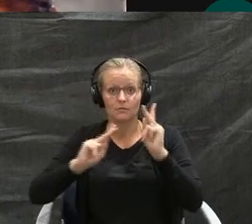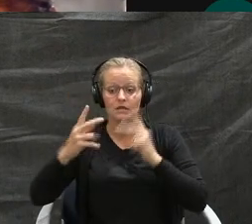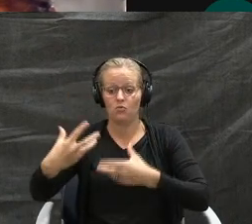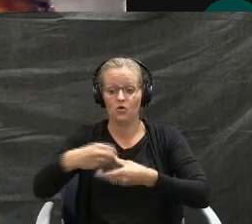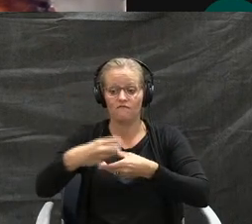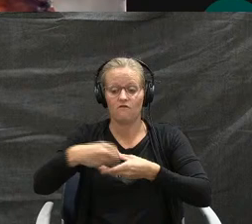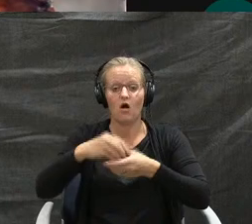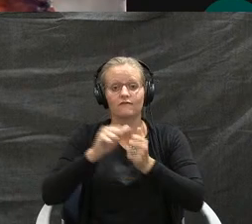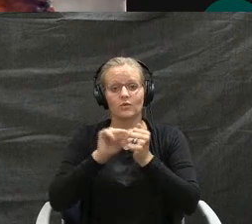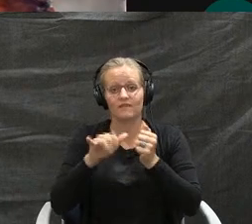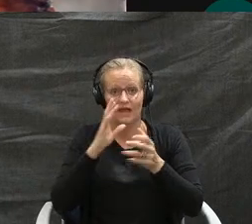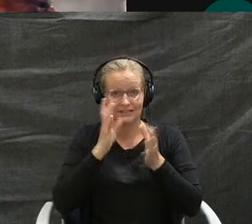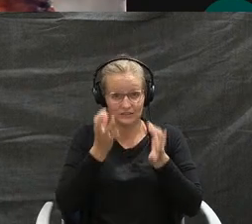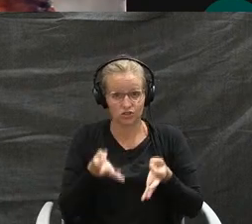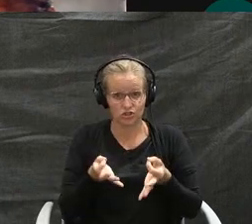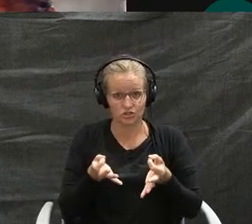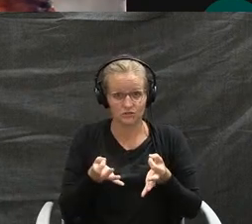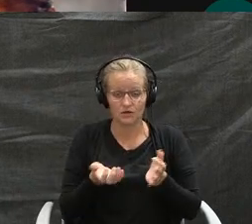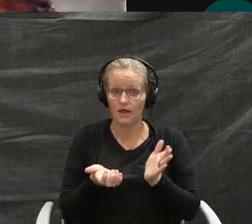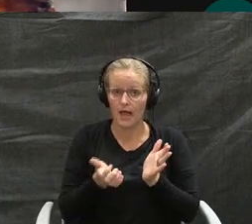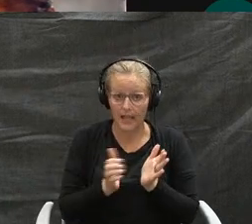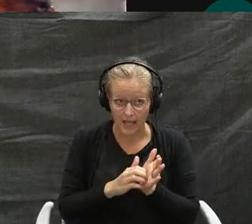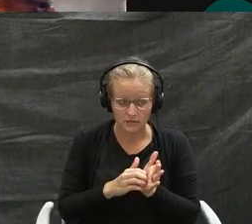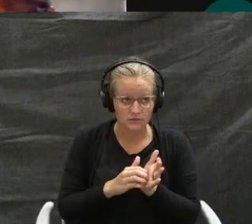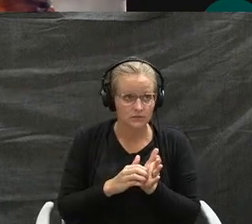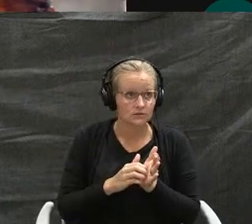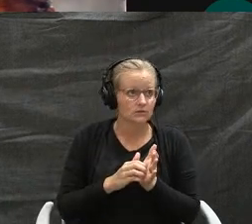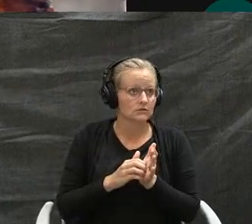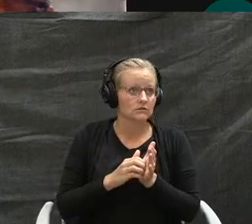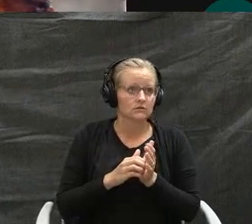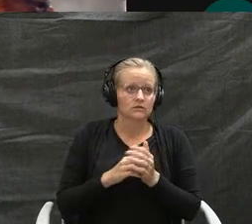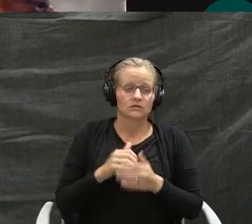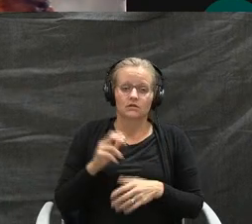parents were involved in it, so again it's no one who wished you